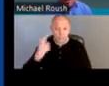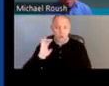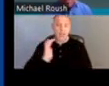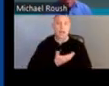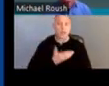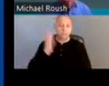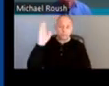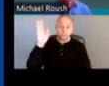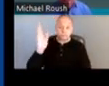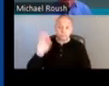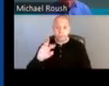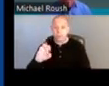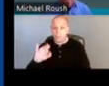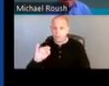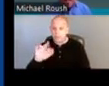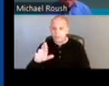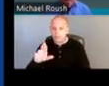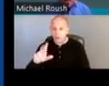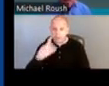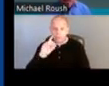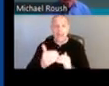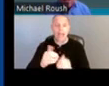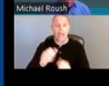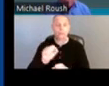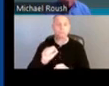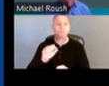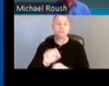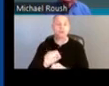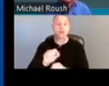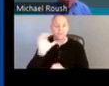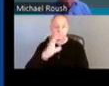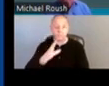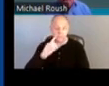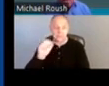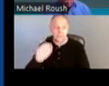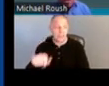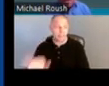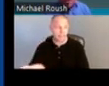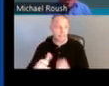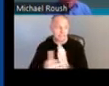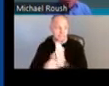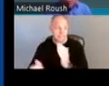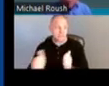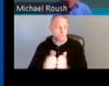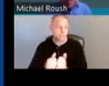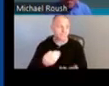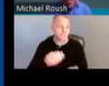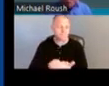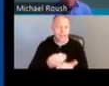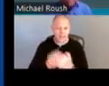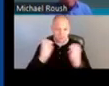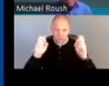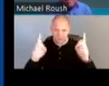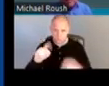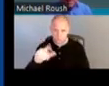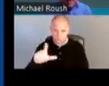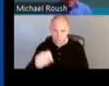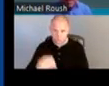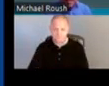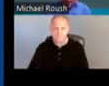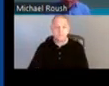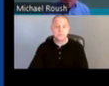Help Jobseekers Gain Money Smart Skills with Financial Education Tools presented by the